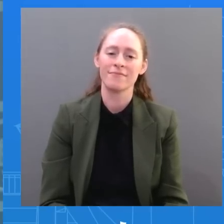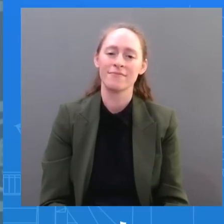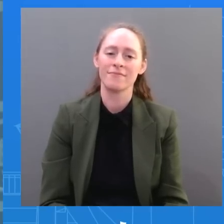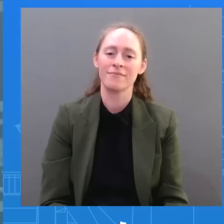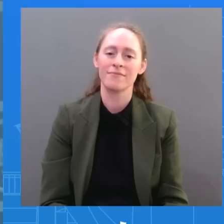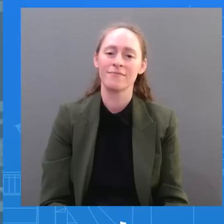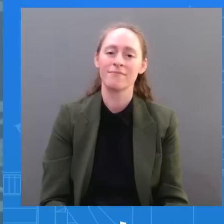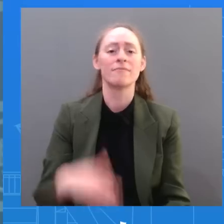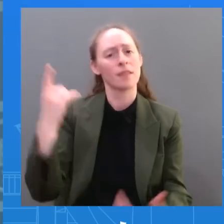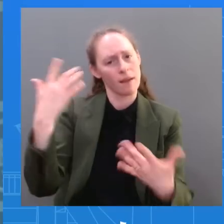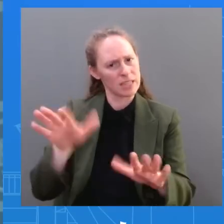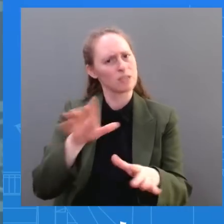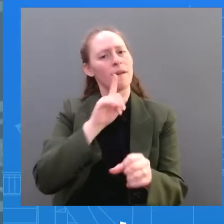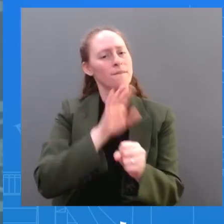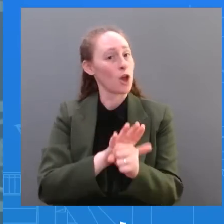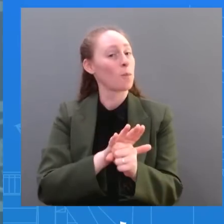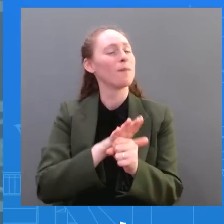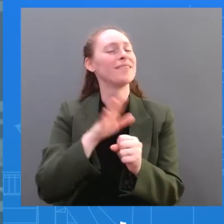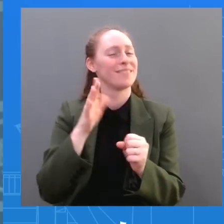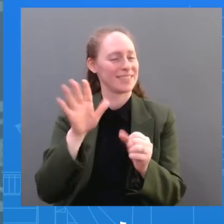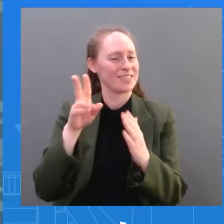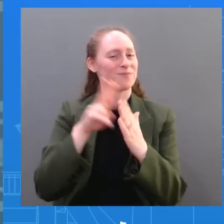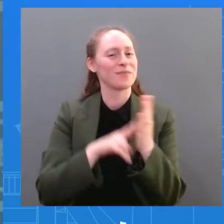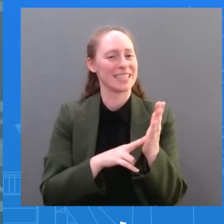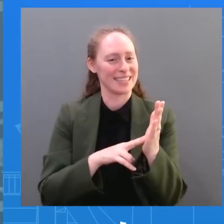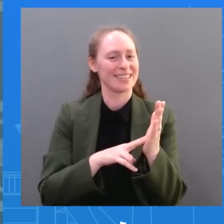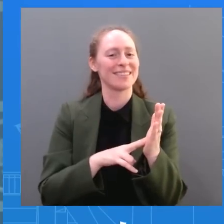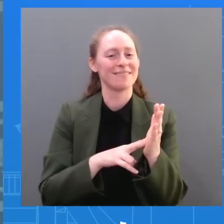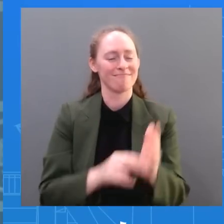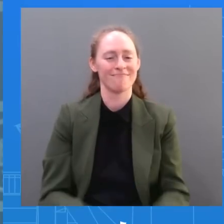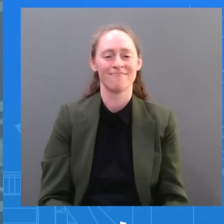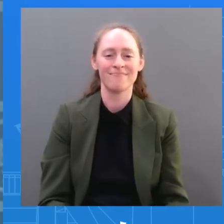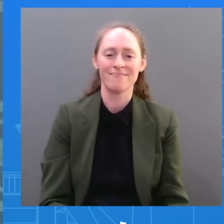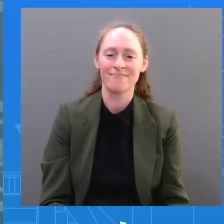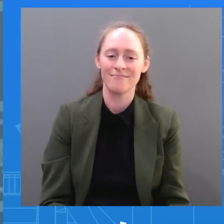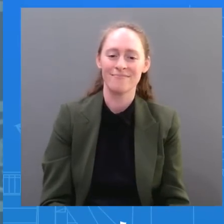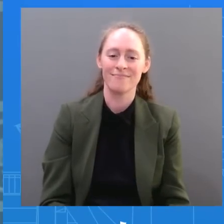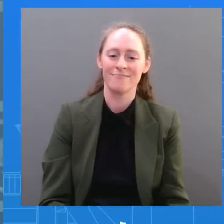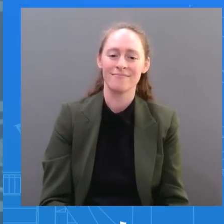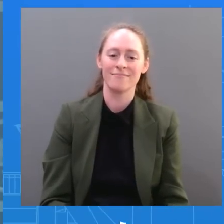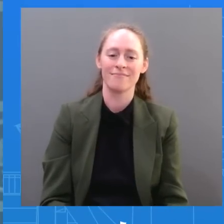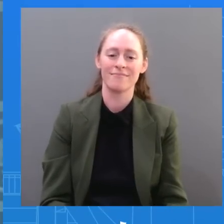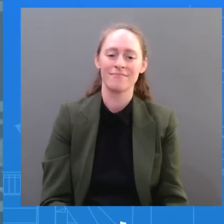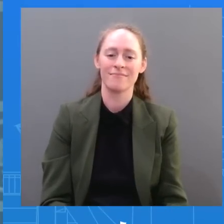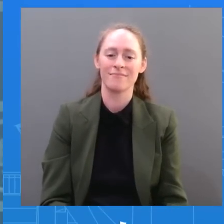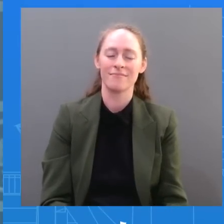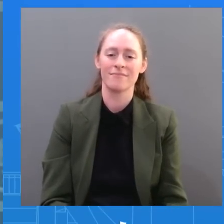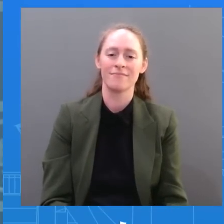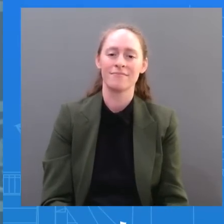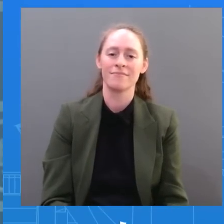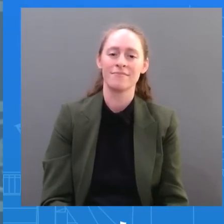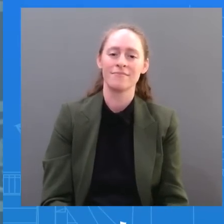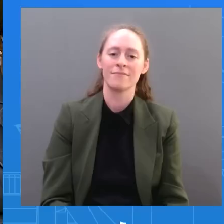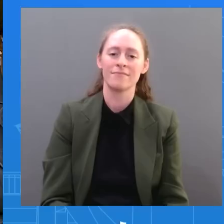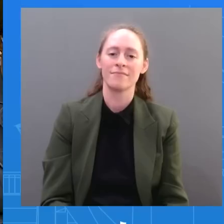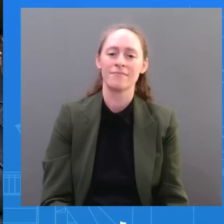and he's making this a priority. Go ahead. The Press: First, just on the Illinois shooting. Illinois already has a red-flag law.